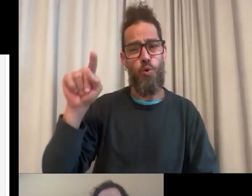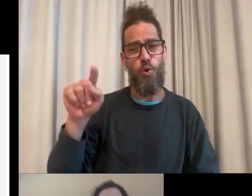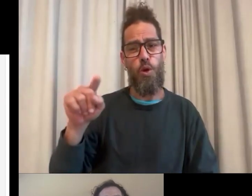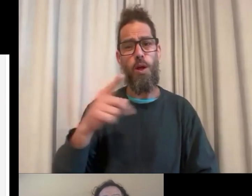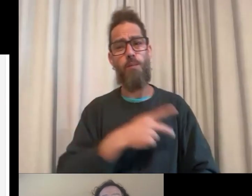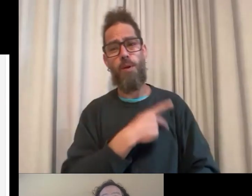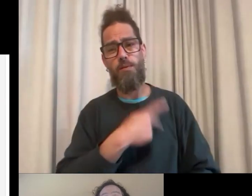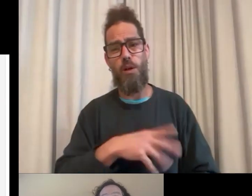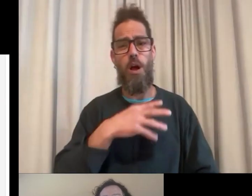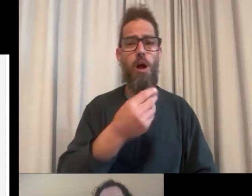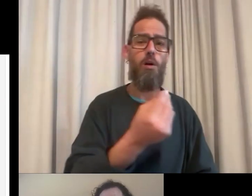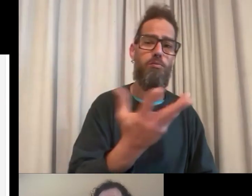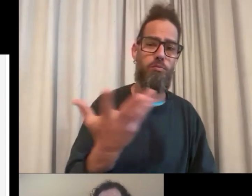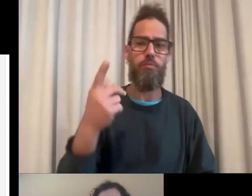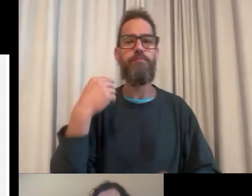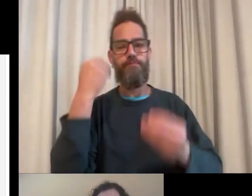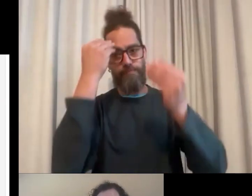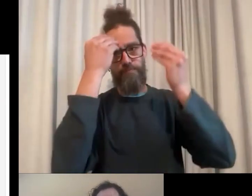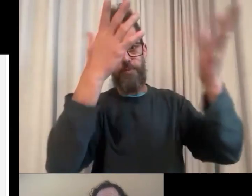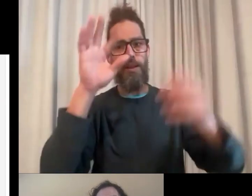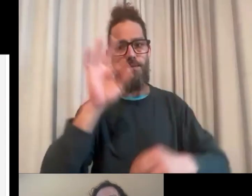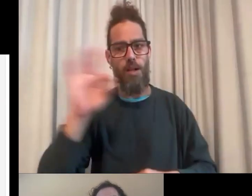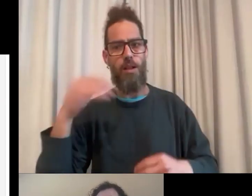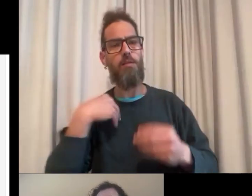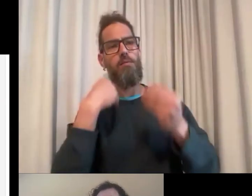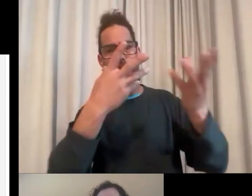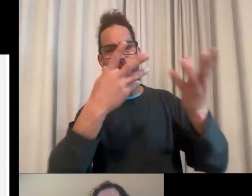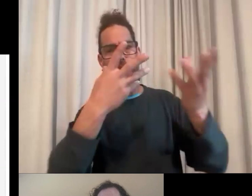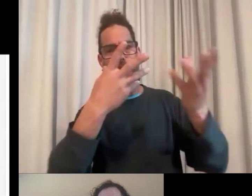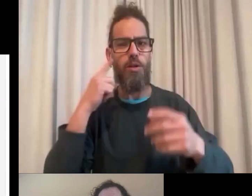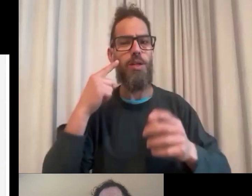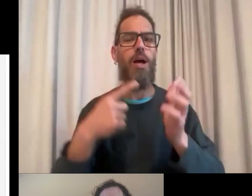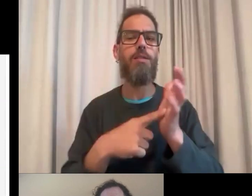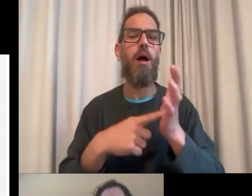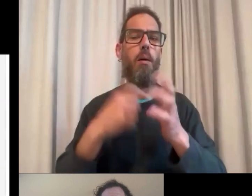to federally regulated businesses, to the federal government.